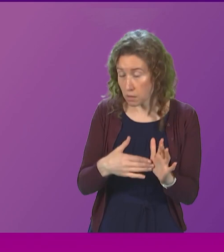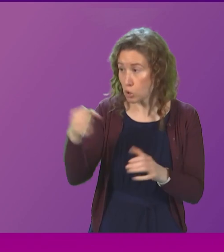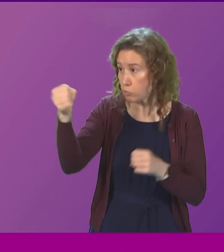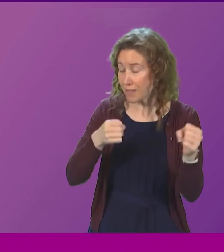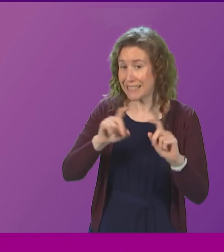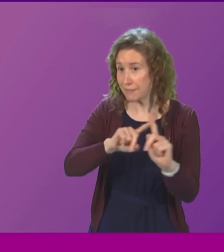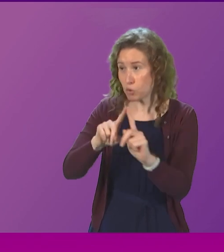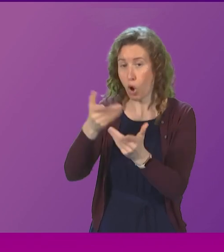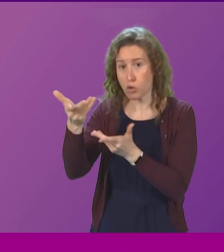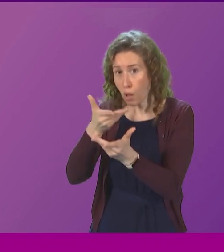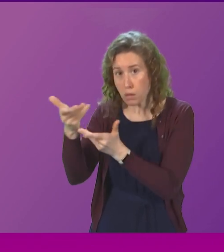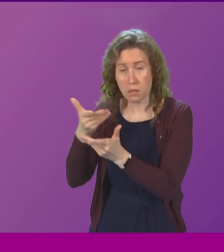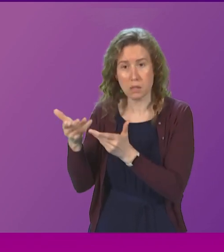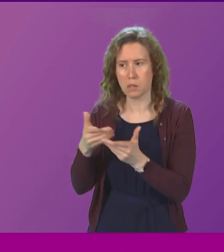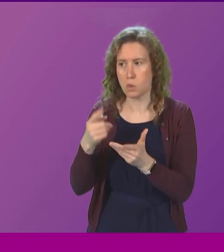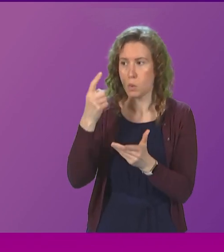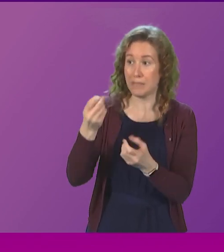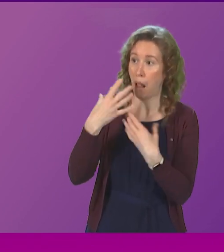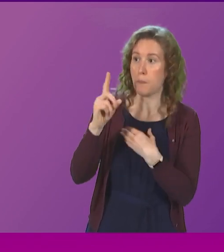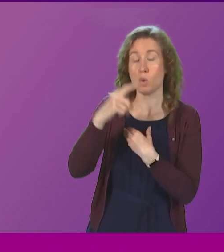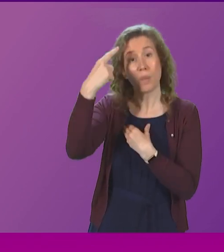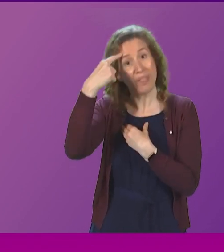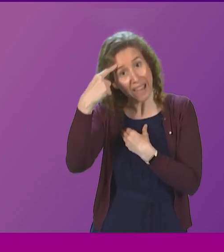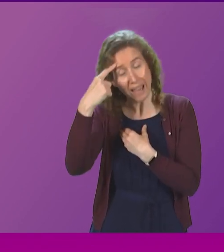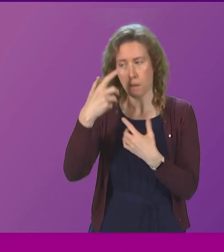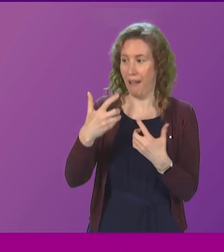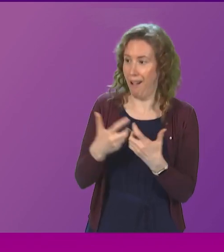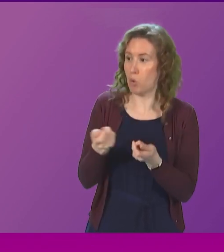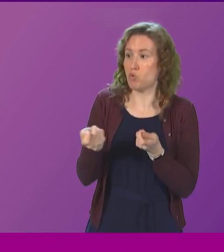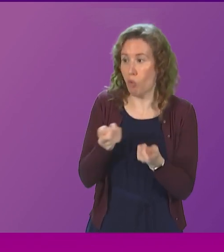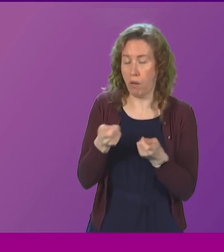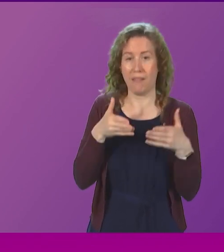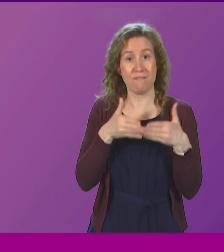to advise it on what to think about how to run the ferry network.